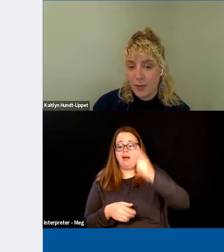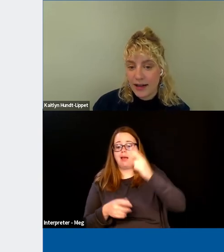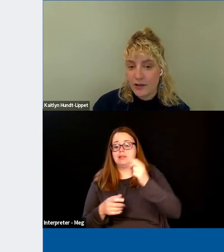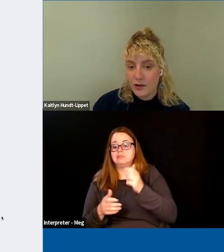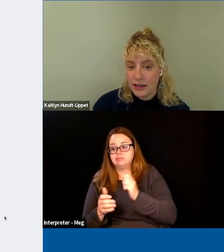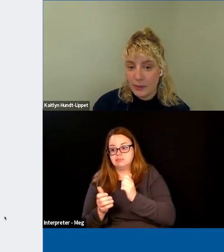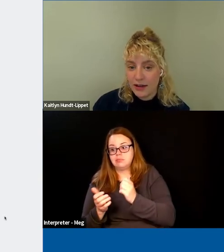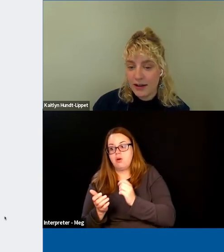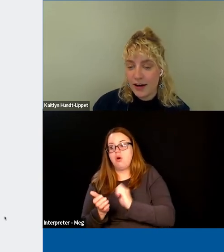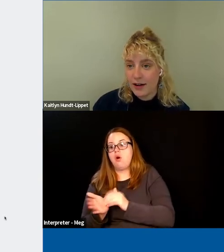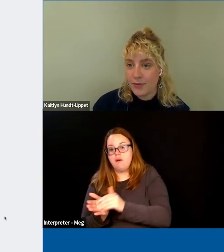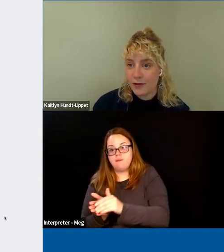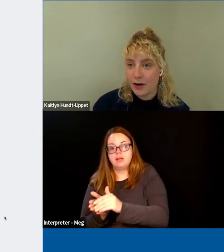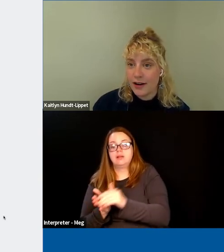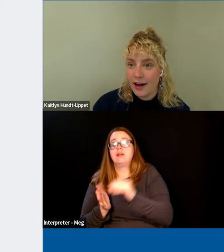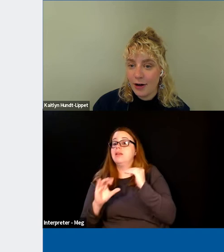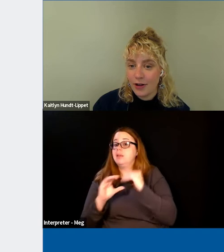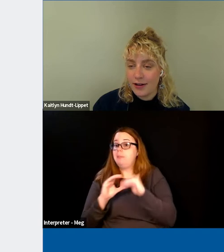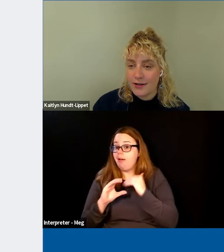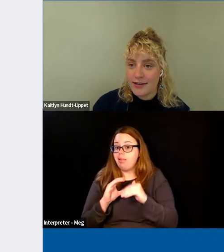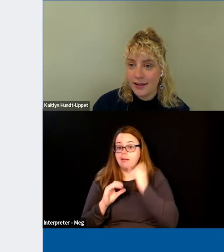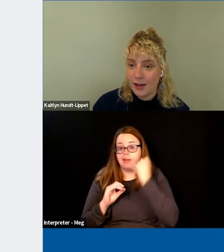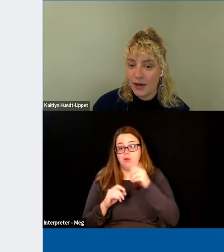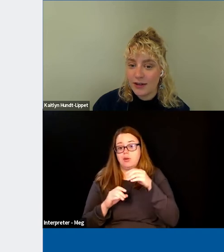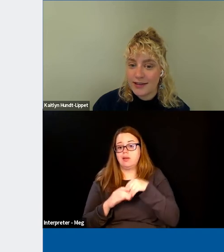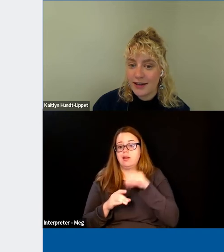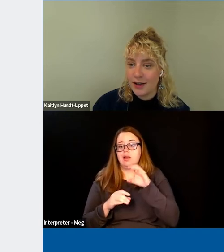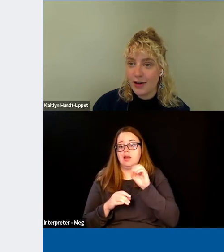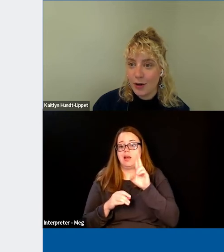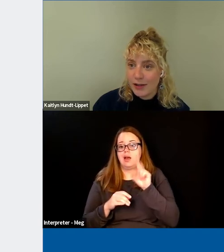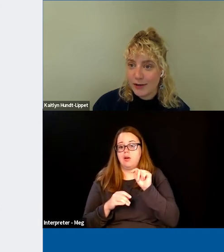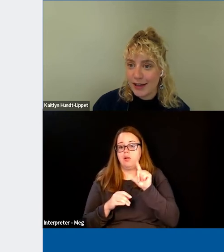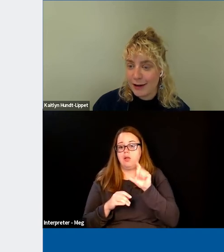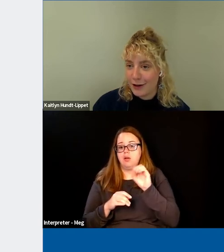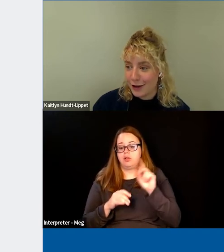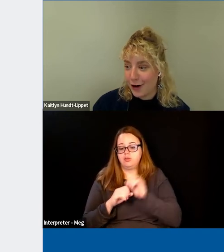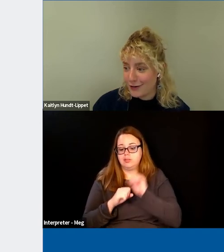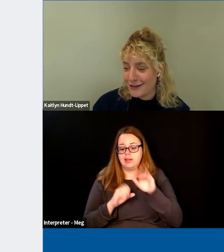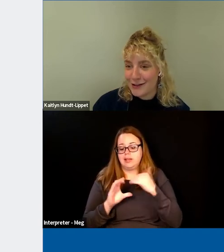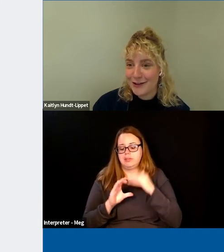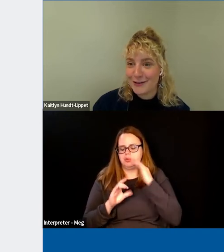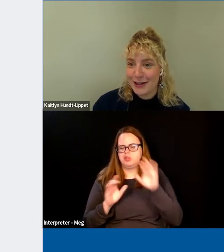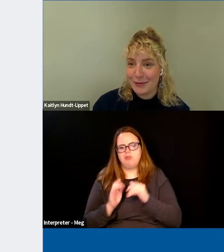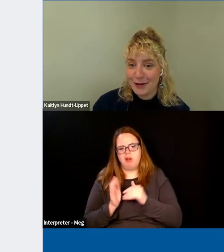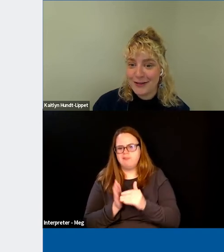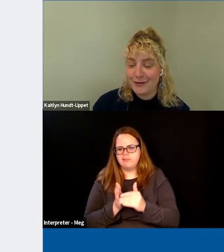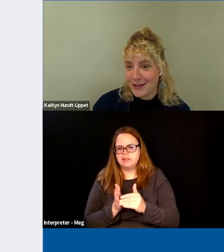Going back to the email, if you're in Outlook and you're sending emails, you're gonna be doing that fairly often, so it's quite important,